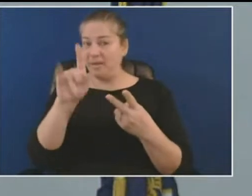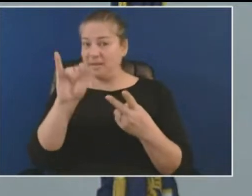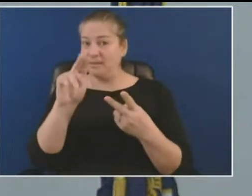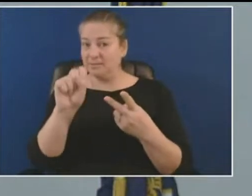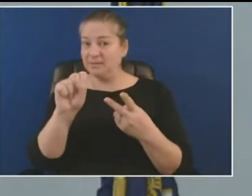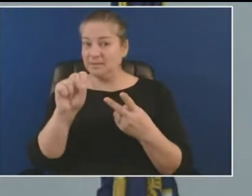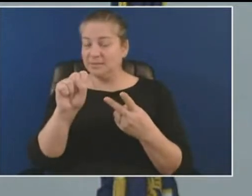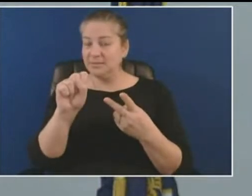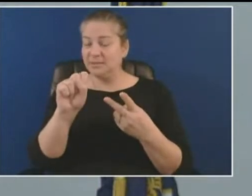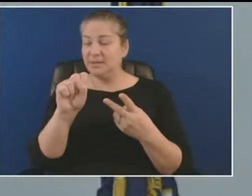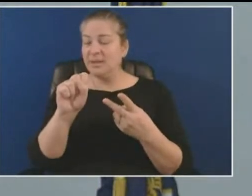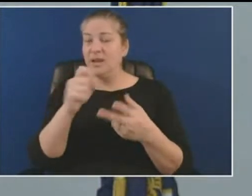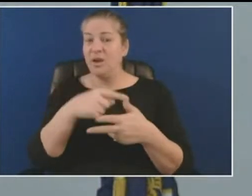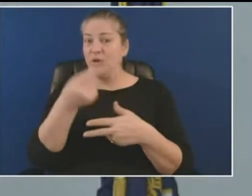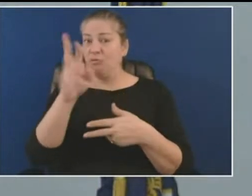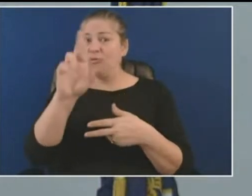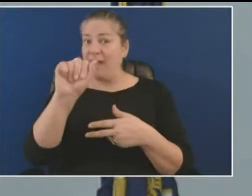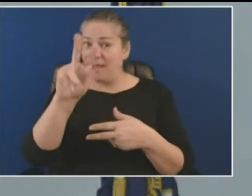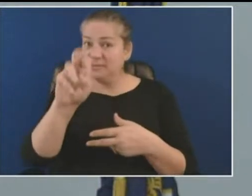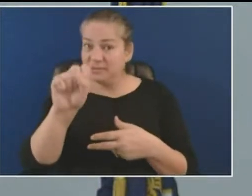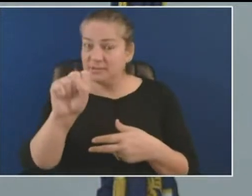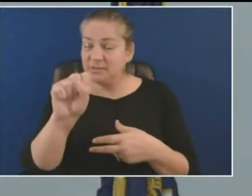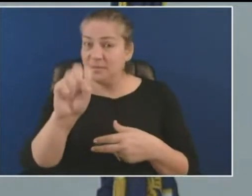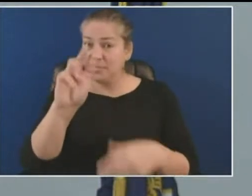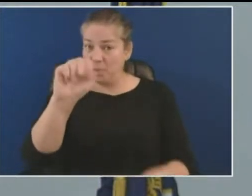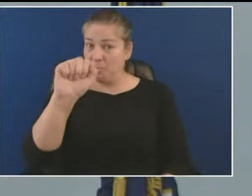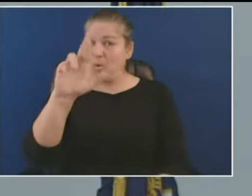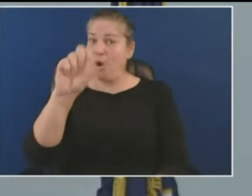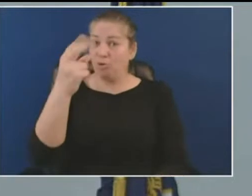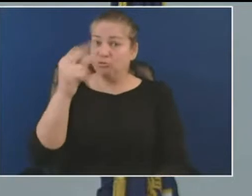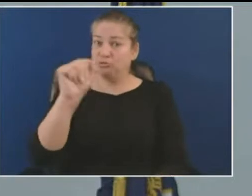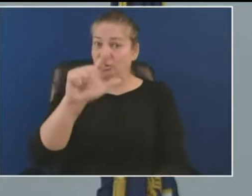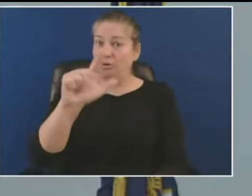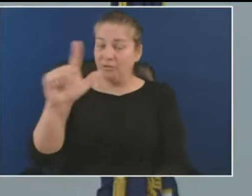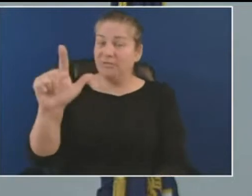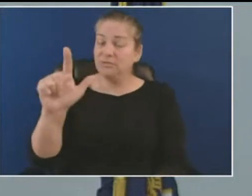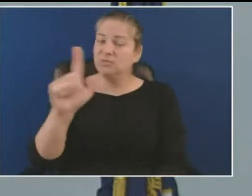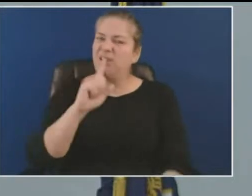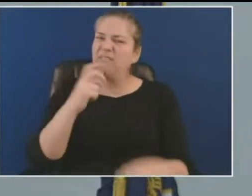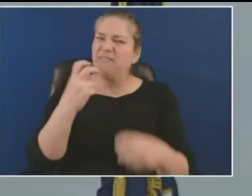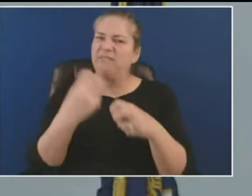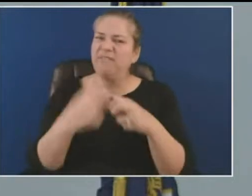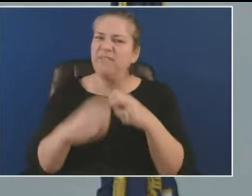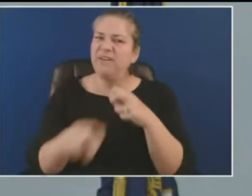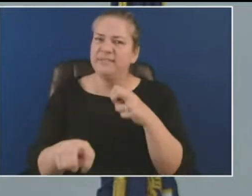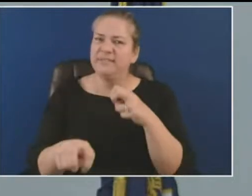we believe in Marshall it's tough. But also your folks have done